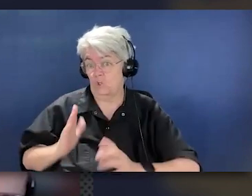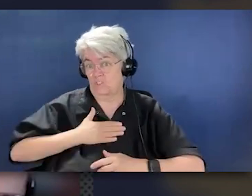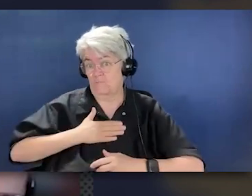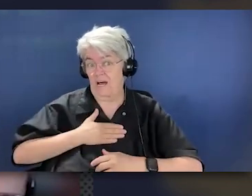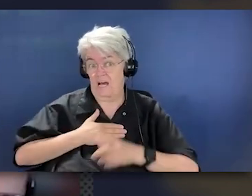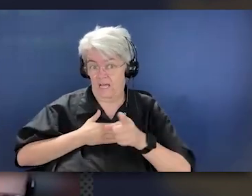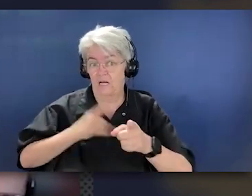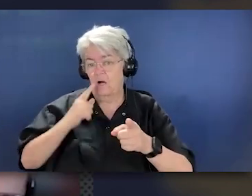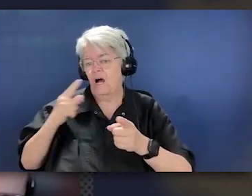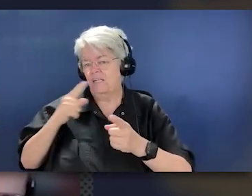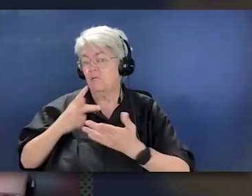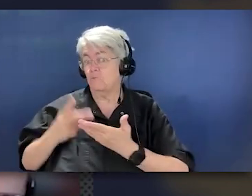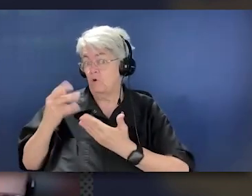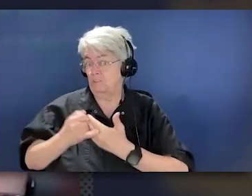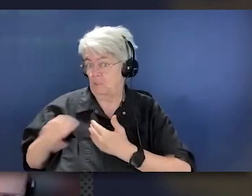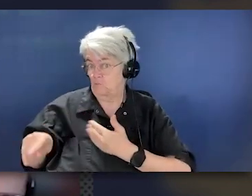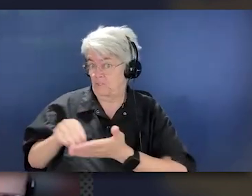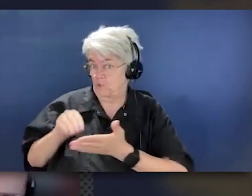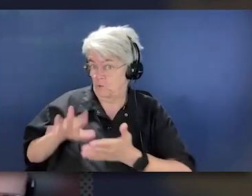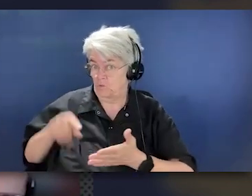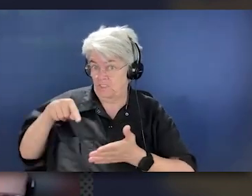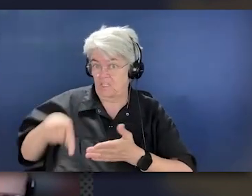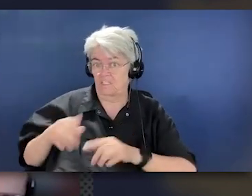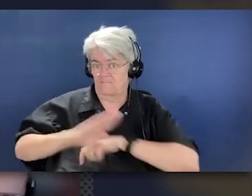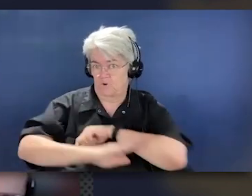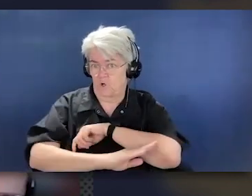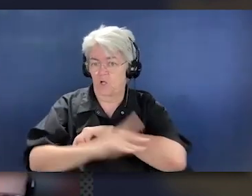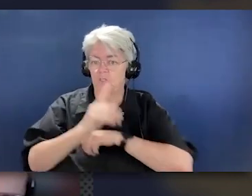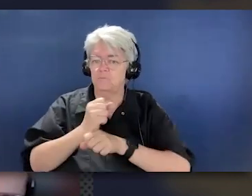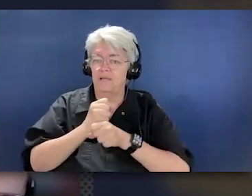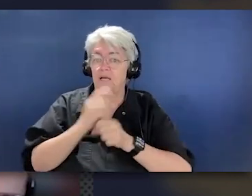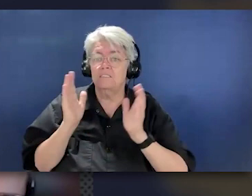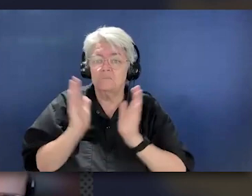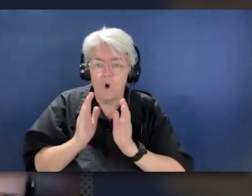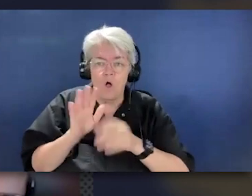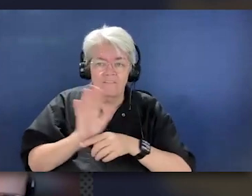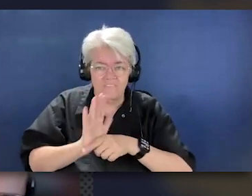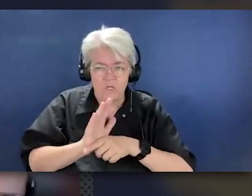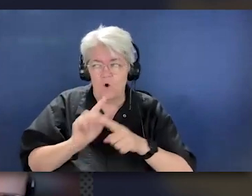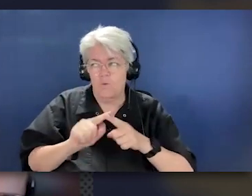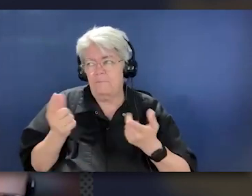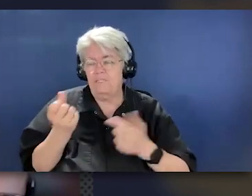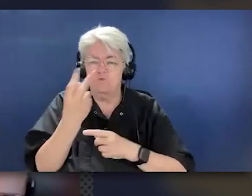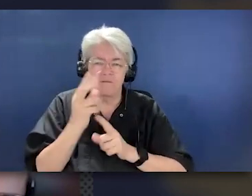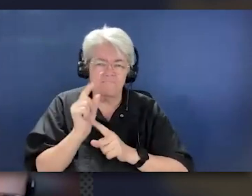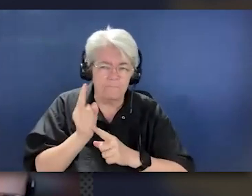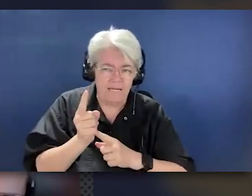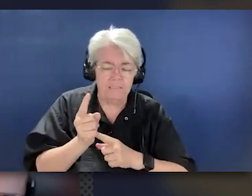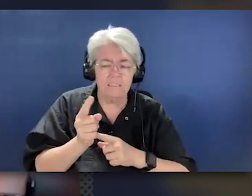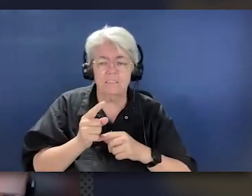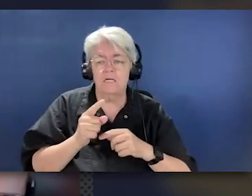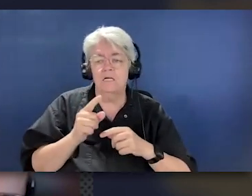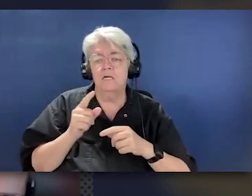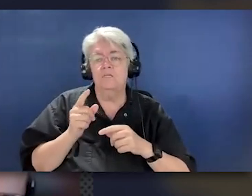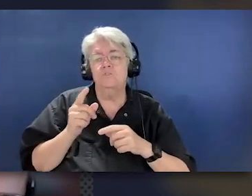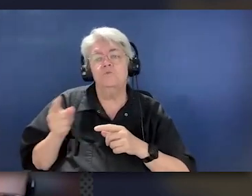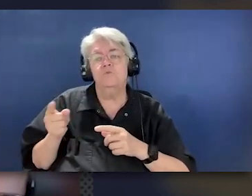students this fall to make a little video about 12 minutes long, giving a teacher-to-teacher—because